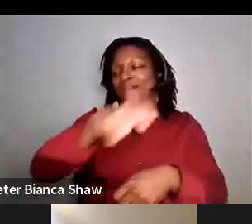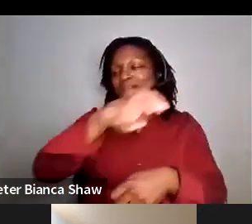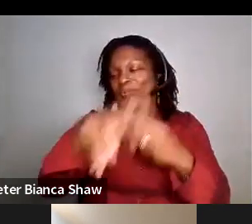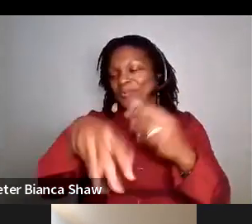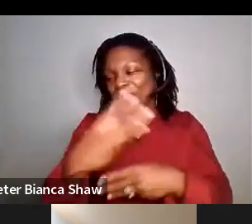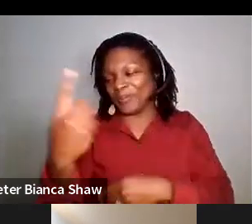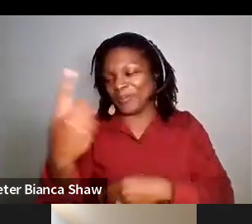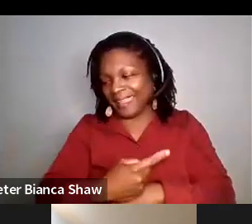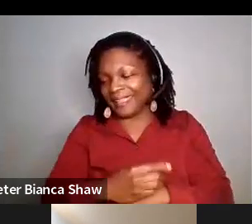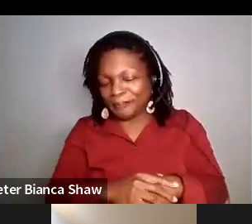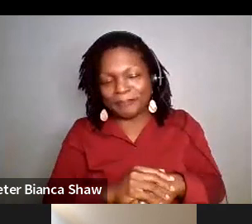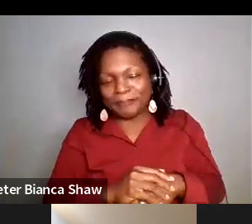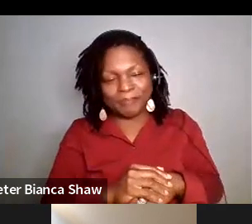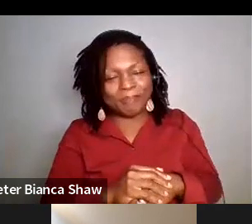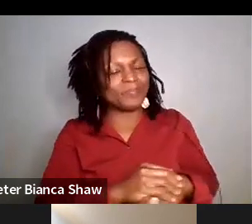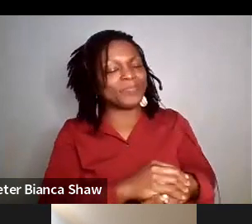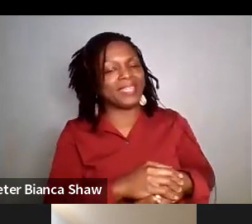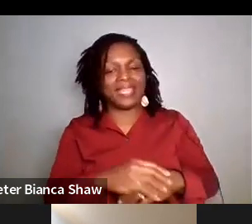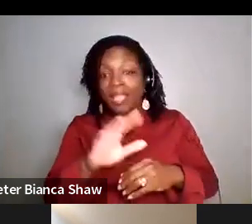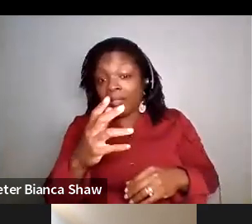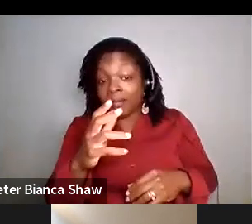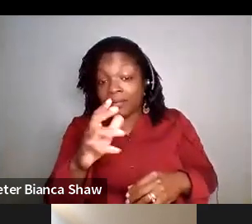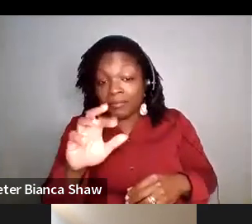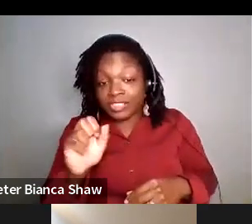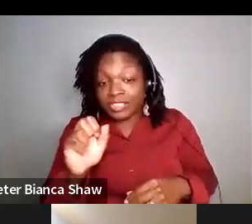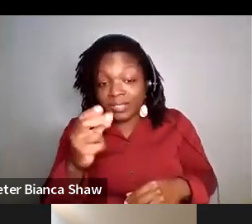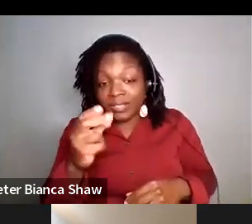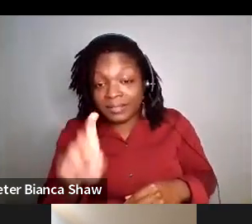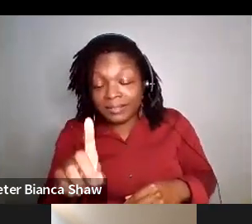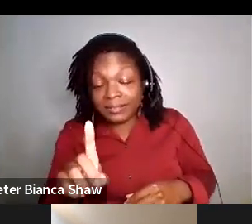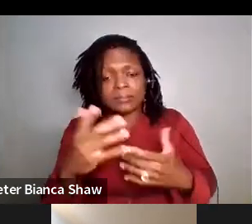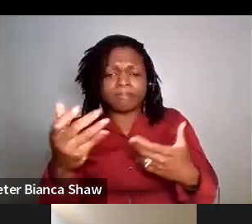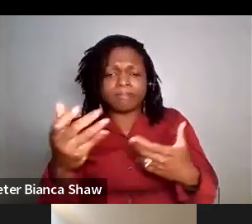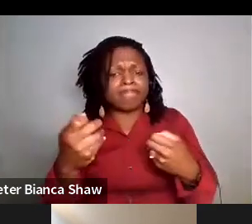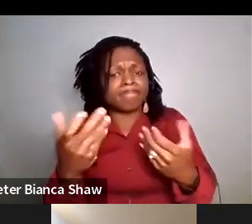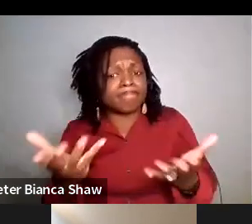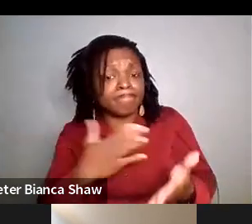Okay, my son. he was. He was more receptive than I thought.